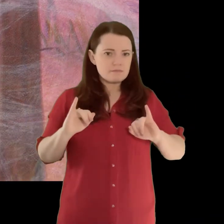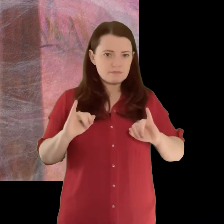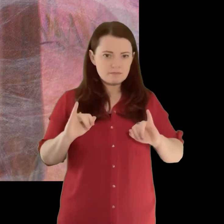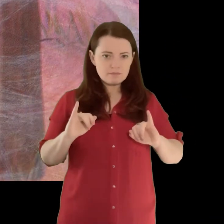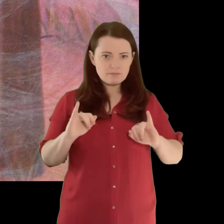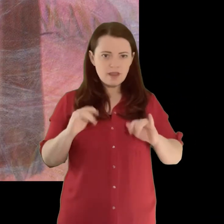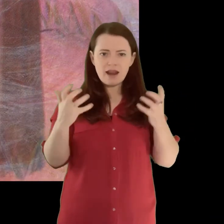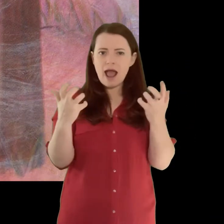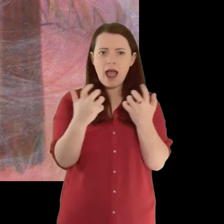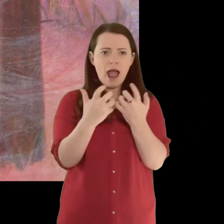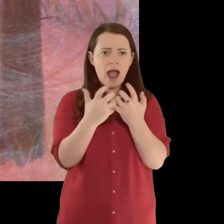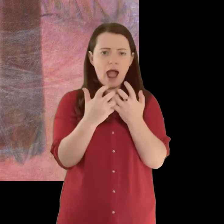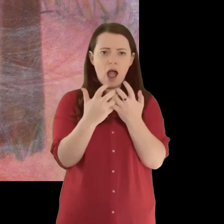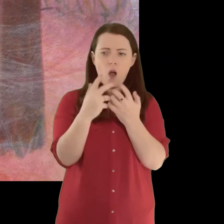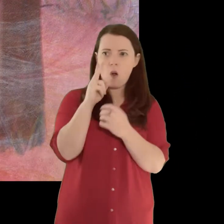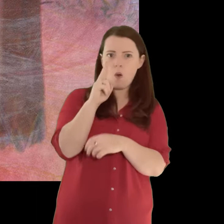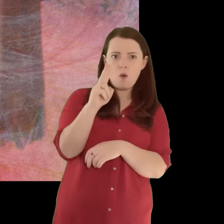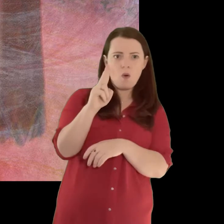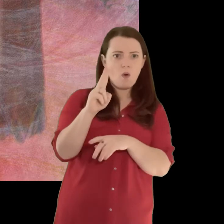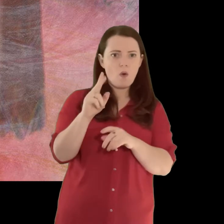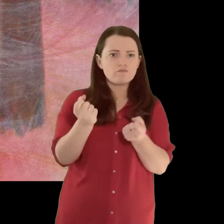And the form in which it came Was quite hard to fathom